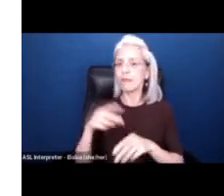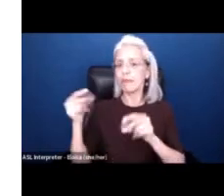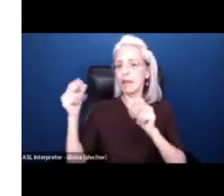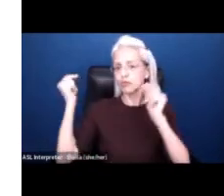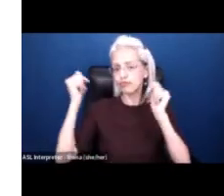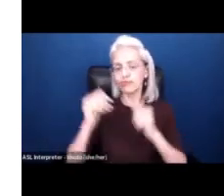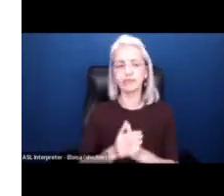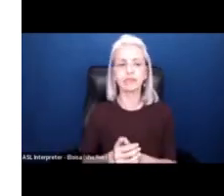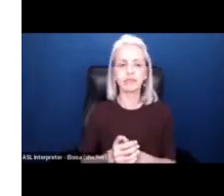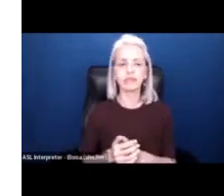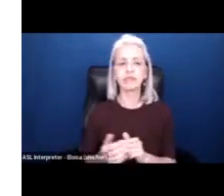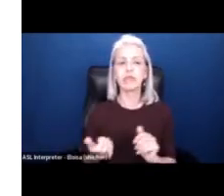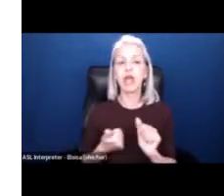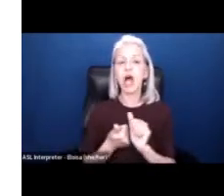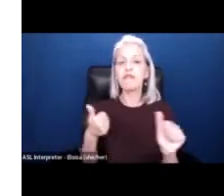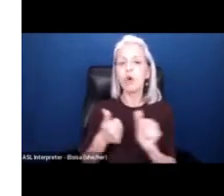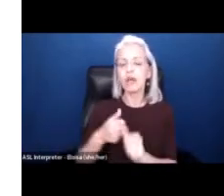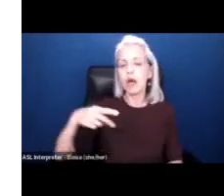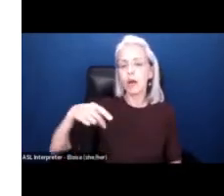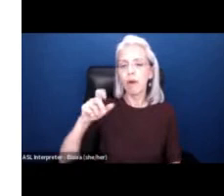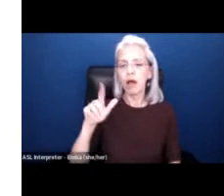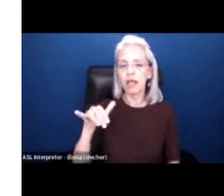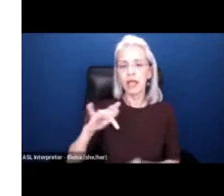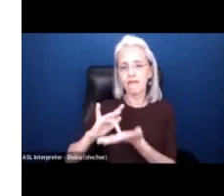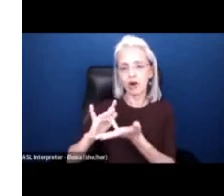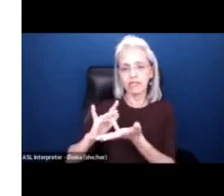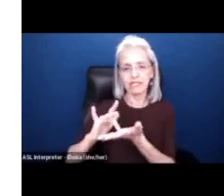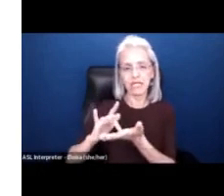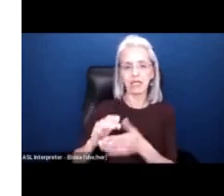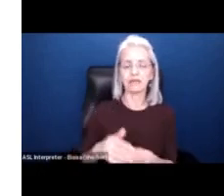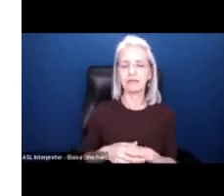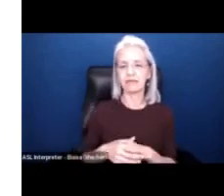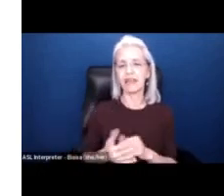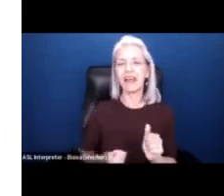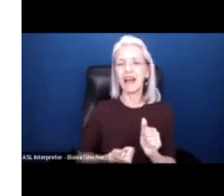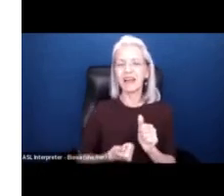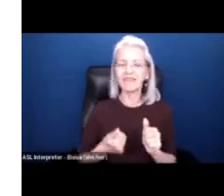polypharmacy if possible, you know, oftentimes in a hospital setting patients end up with a